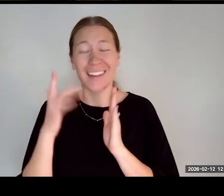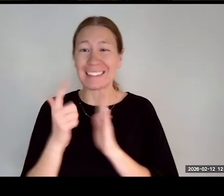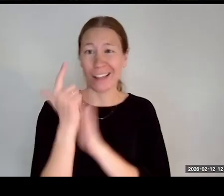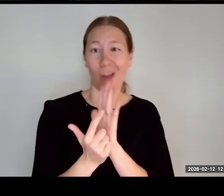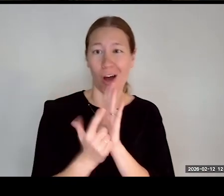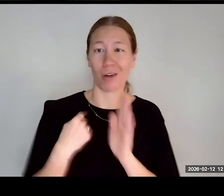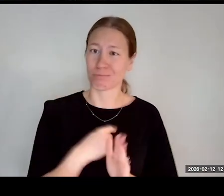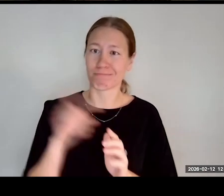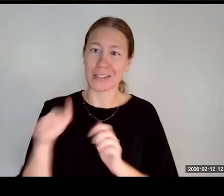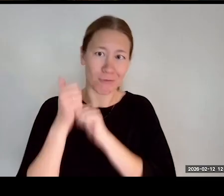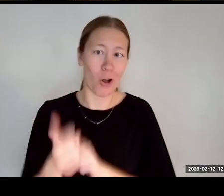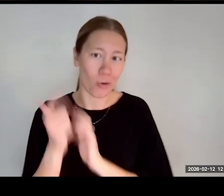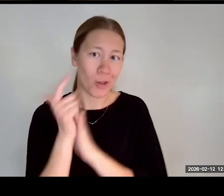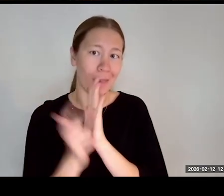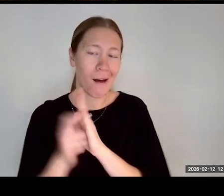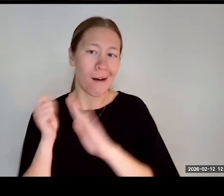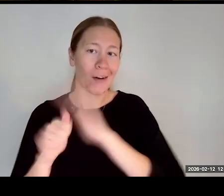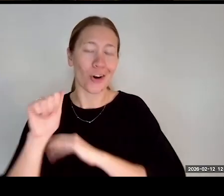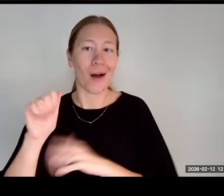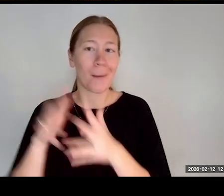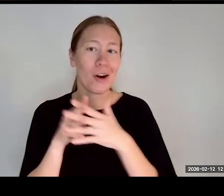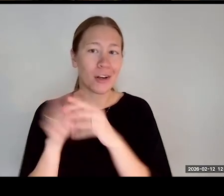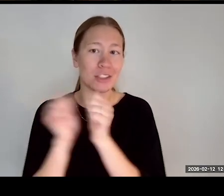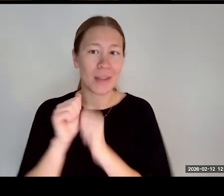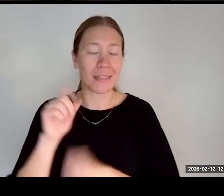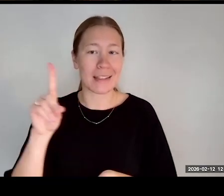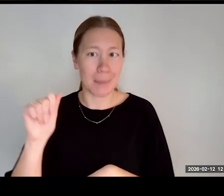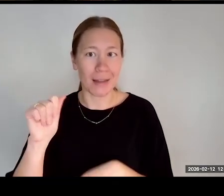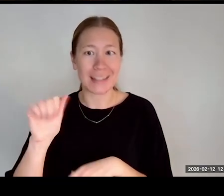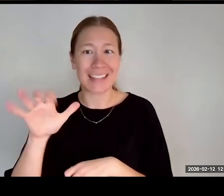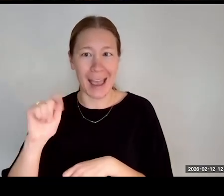specifically under the Americans with Disabilities Act and the Rehabilitation Act.